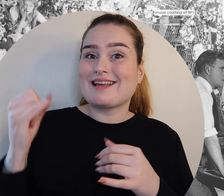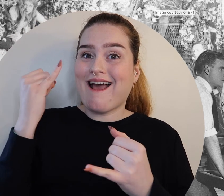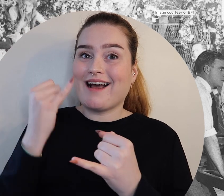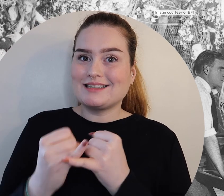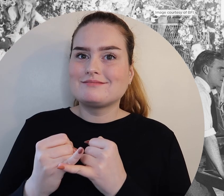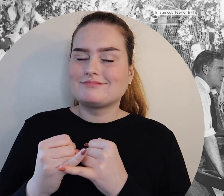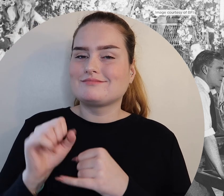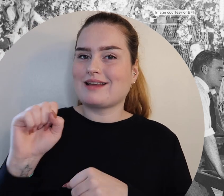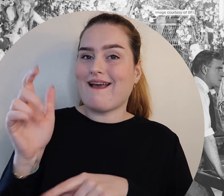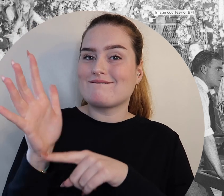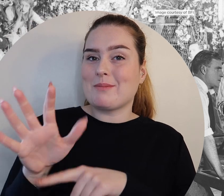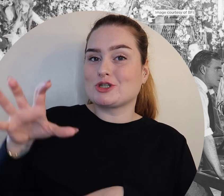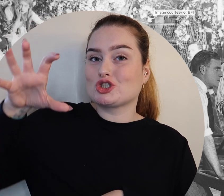crossing and high passions.